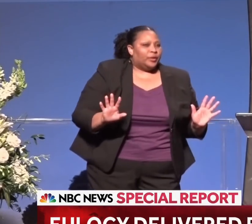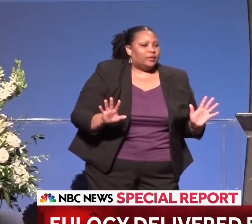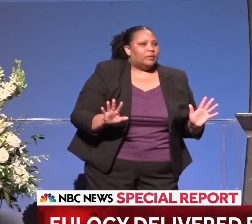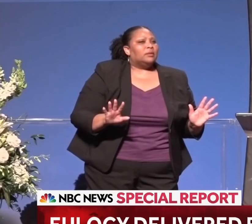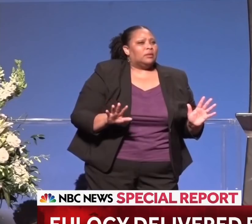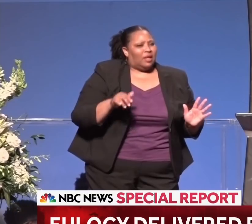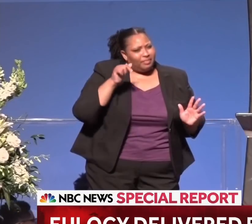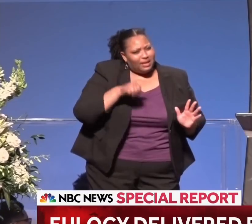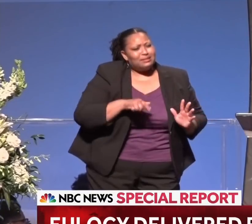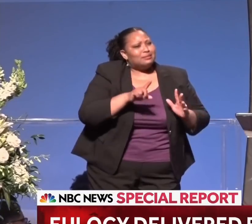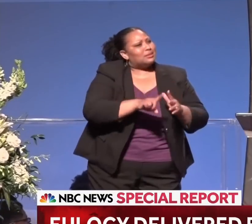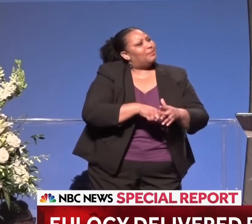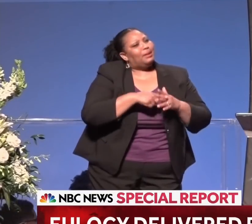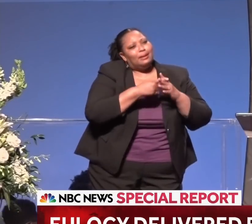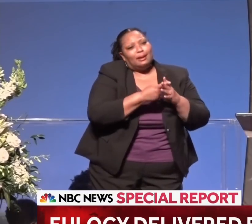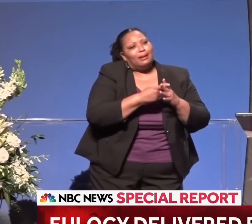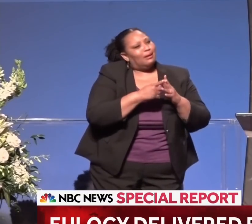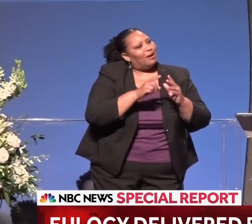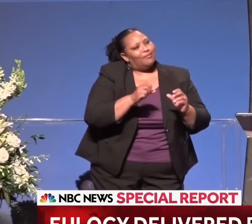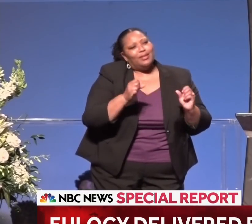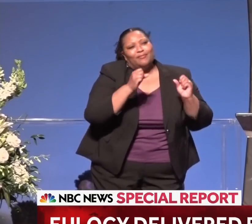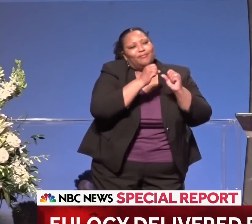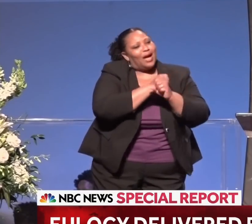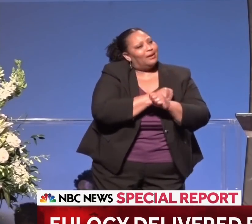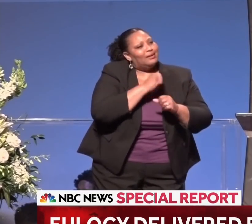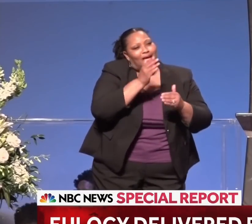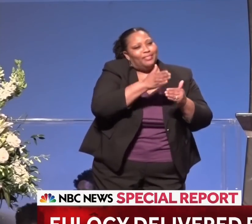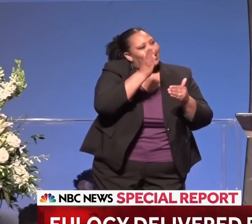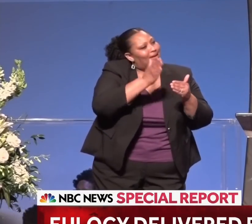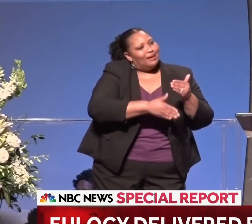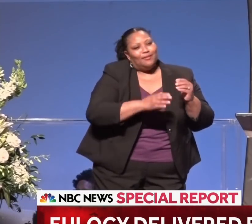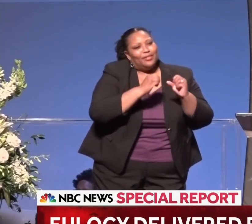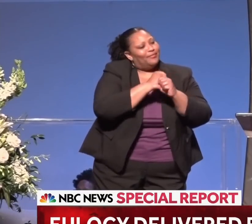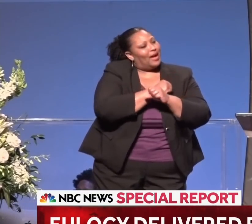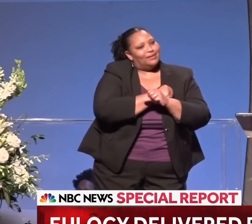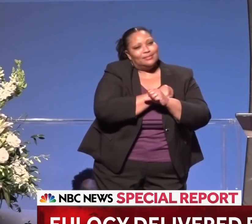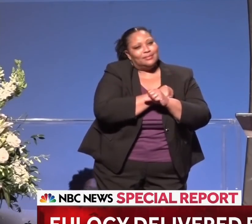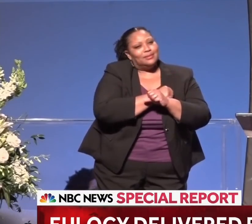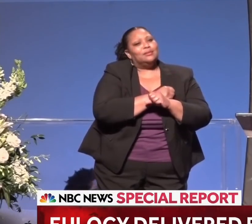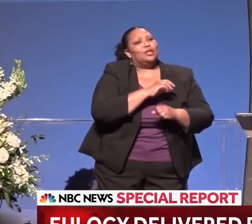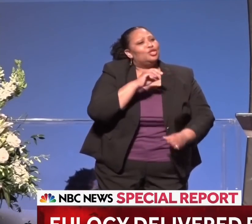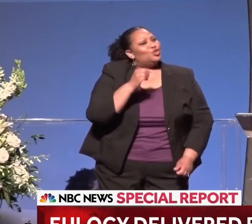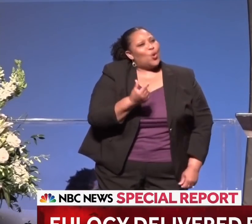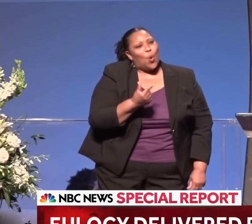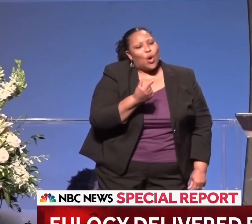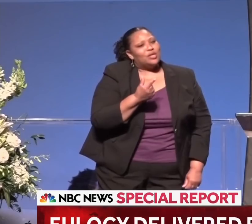LET US NOT LEAVE THIS FAMILY NOW THAT THE CEREMONY IS OVER, THIS